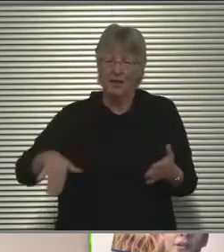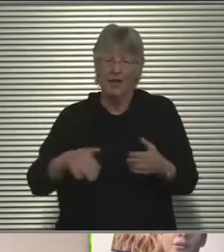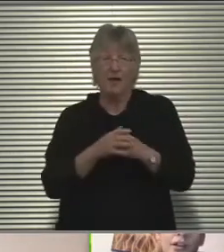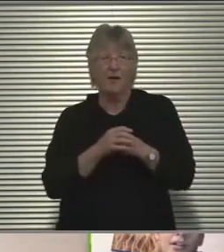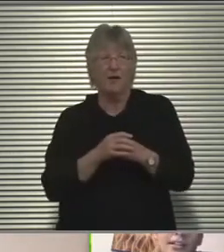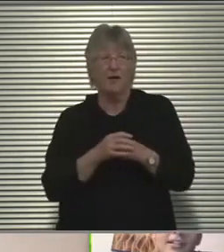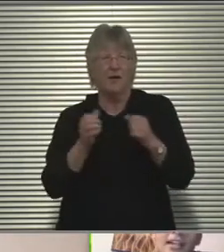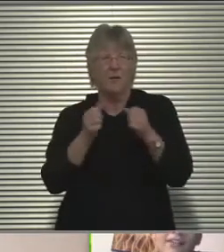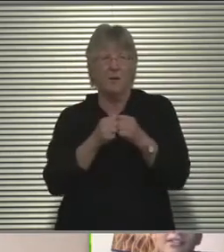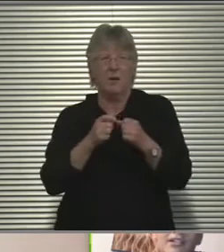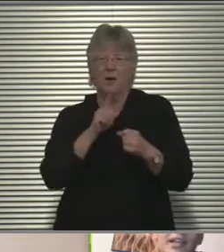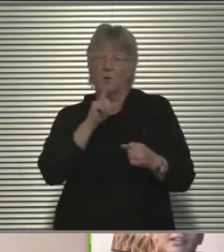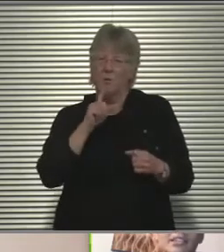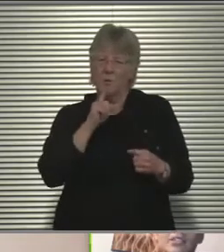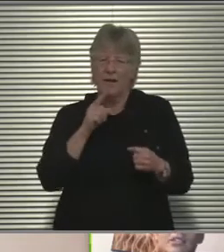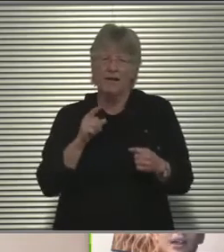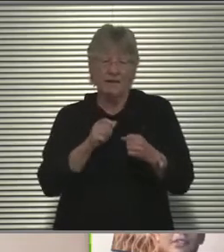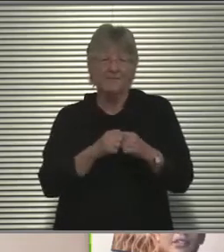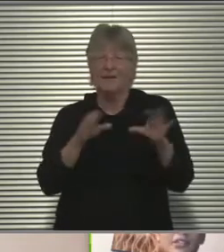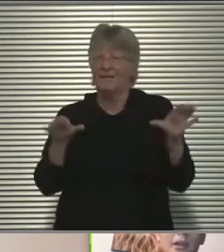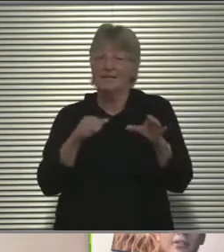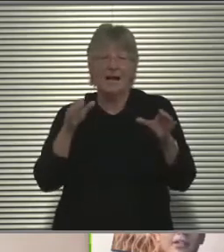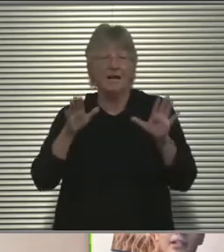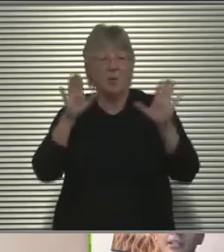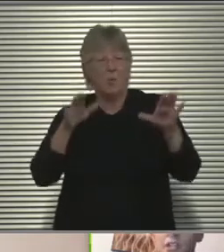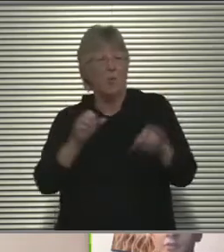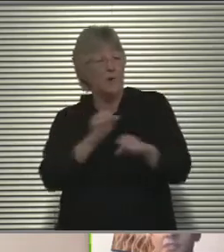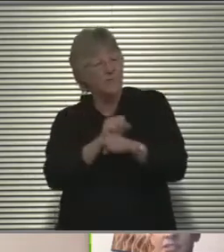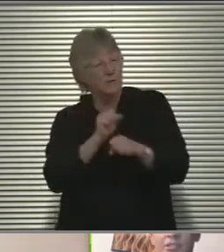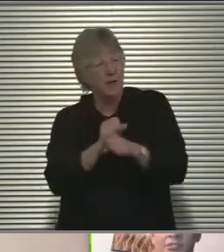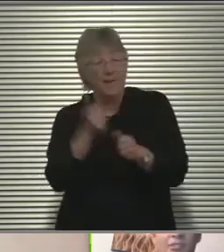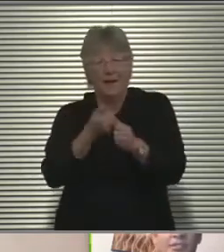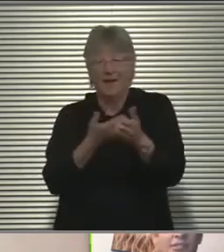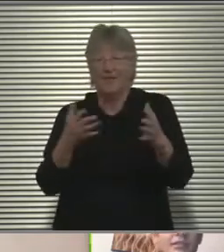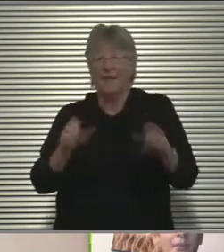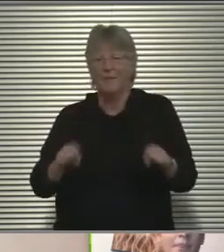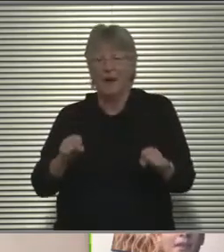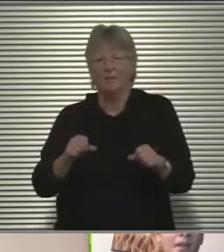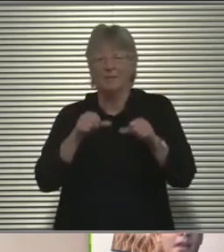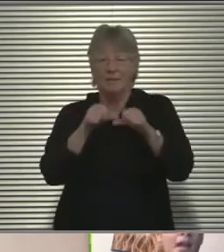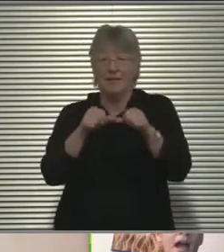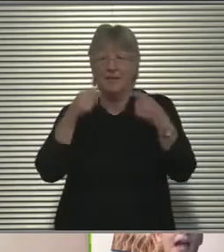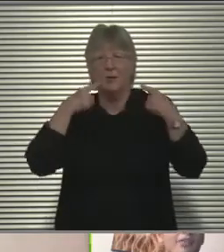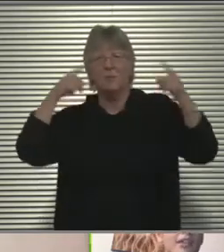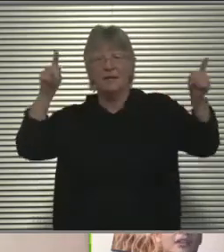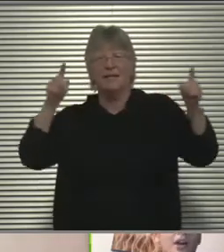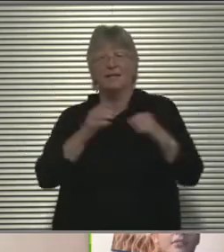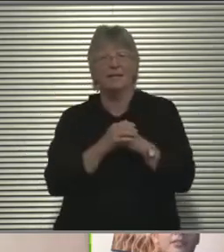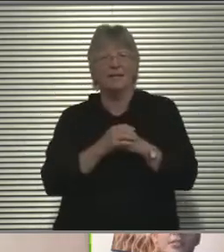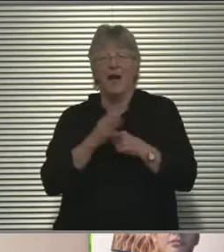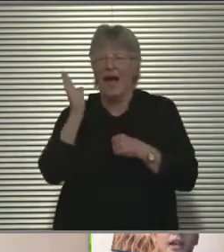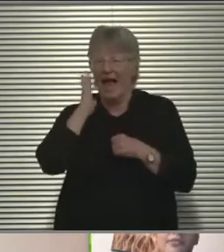with my whole heart that they have done and continue to do everything in their power to help us continue to succeed. I know it can be hard for them, too.